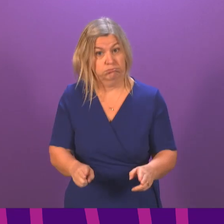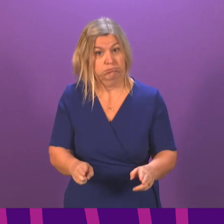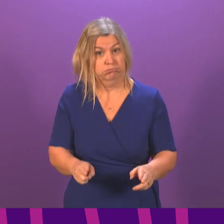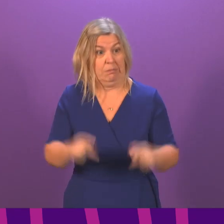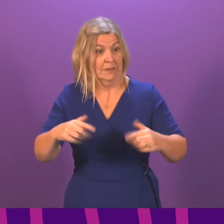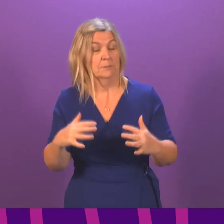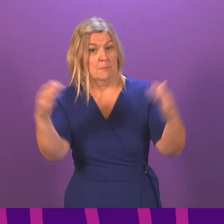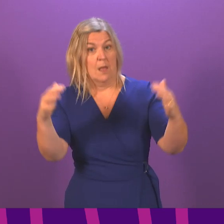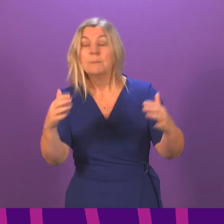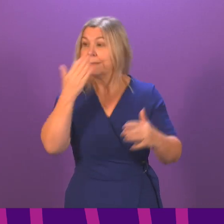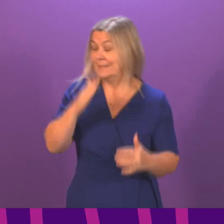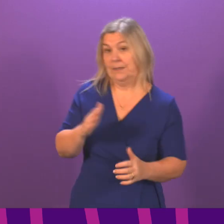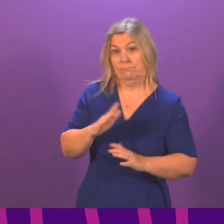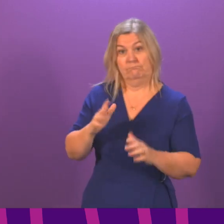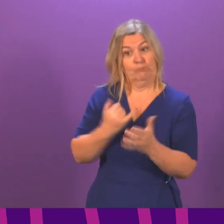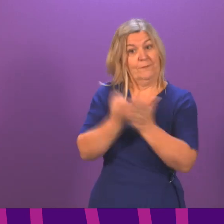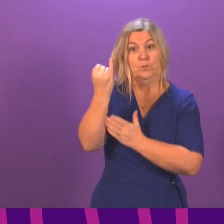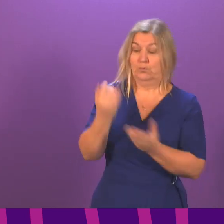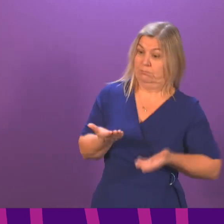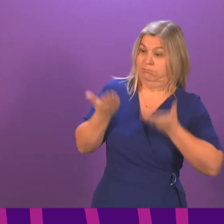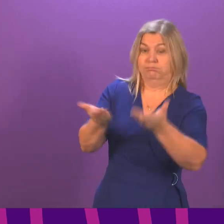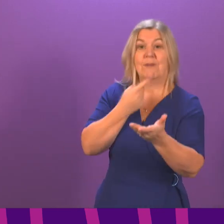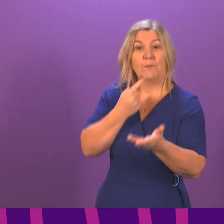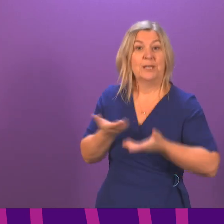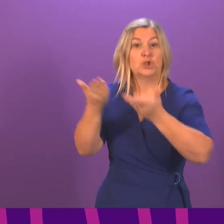legal advice that it received on the matter. Key Scottish Government officials who could